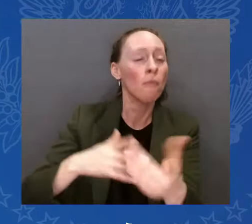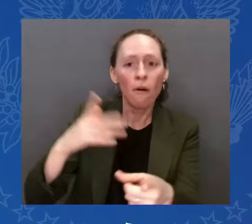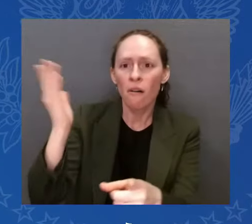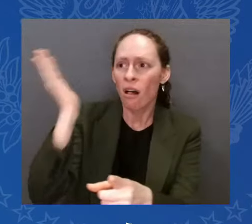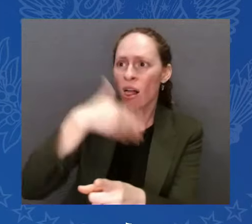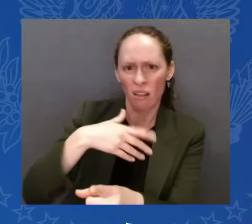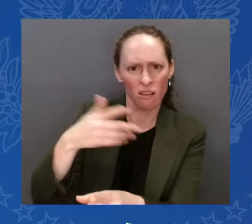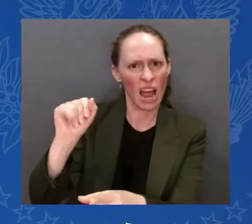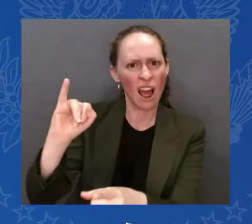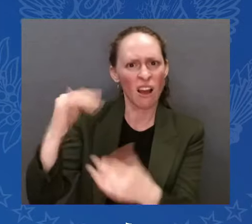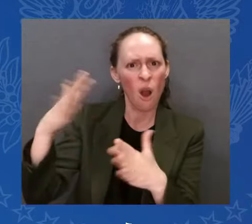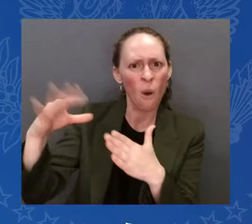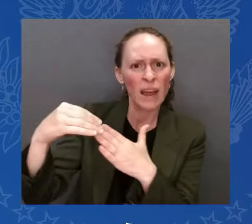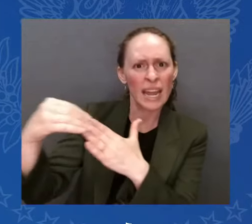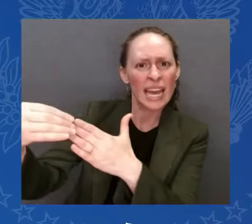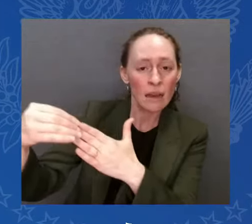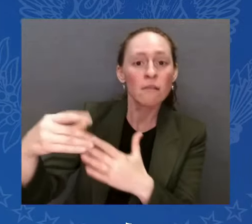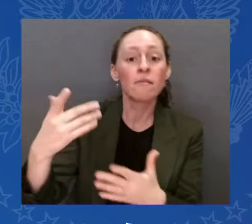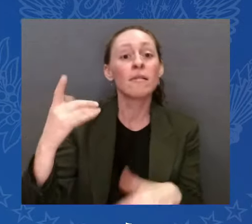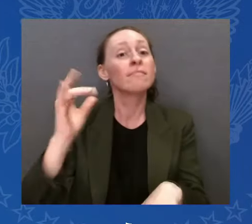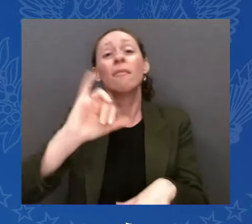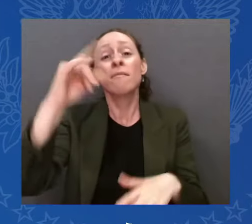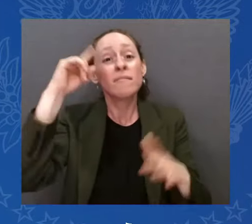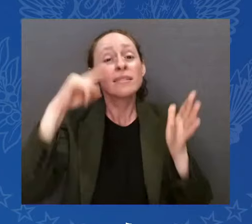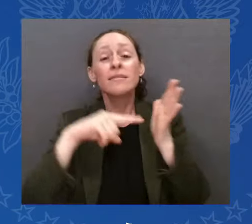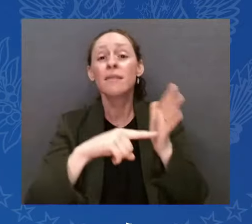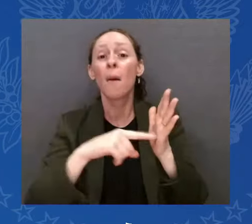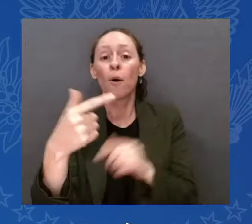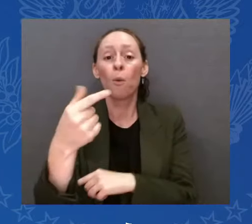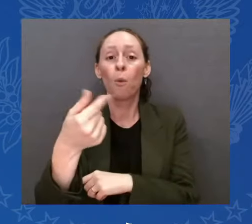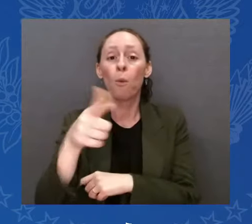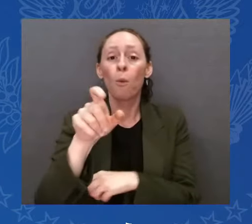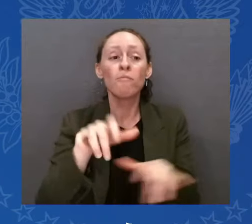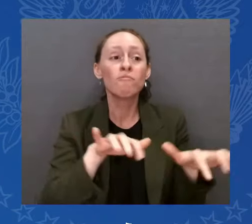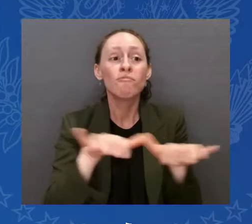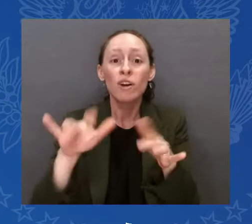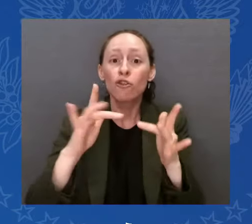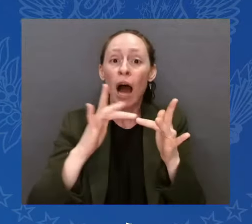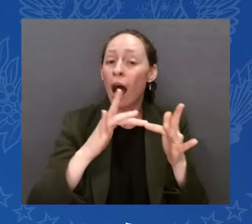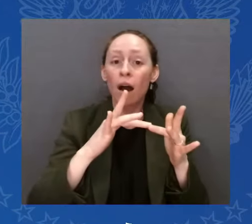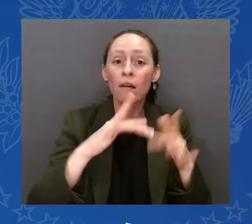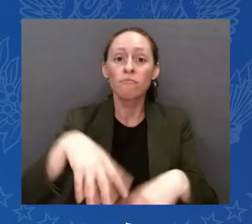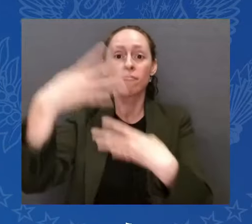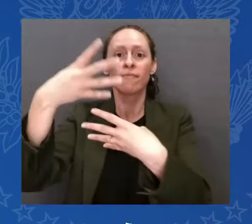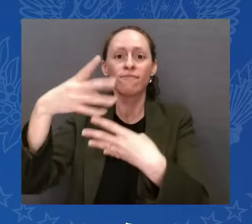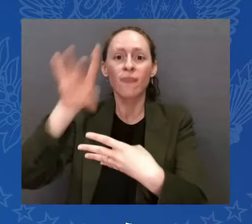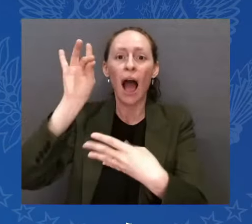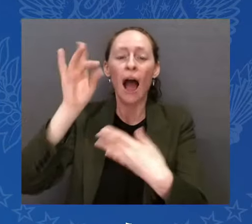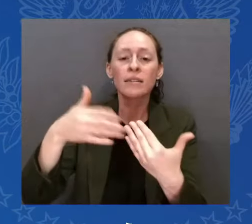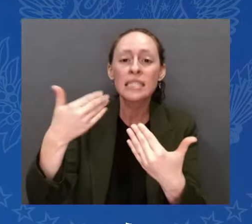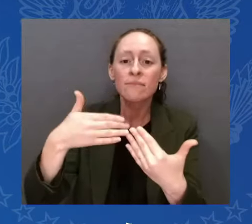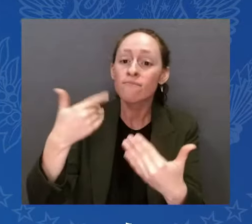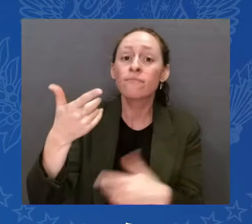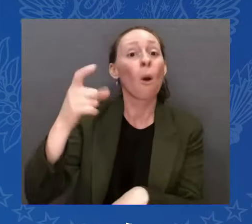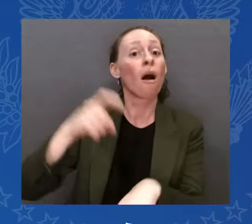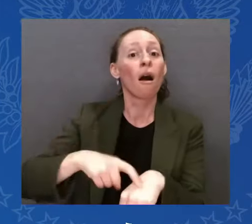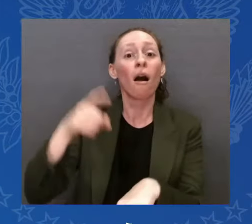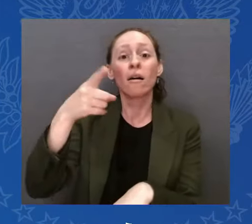helping us drive to our destinations while avoiding traffic in real time. AI is going to change the way we teach, learn,